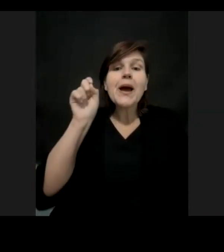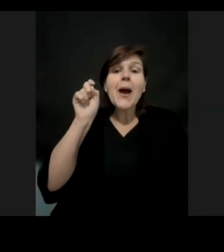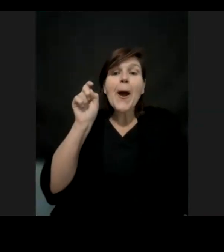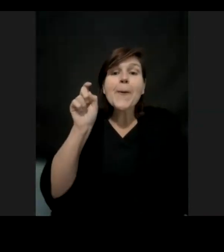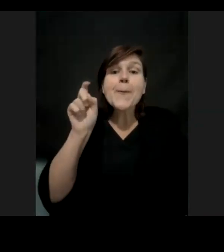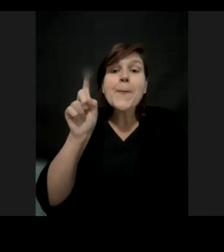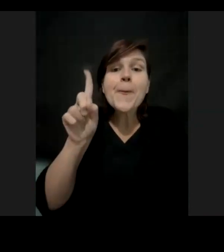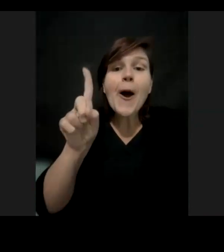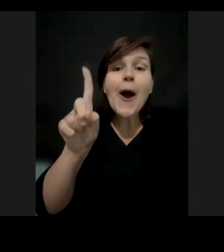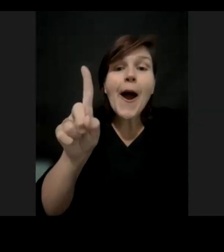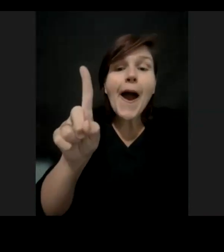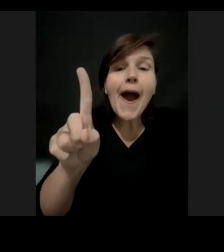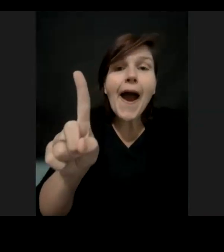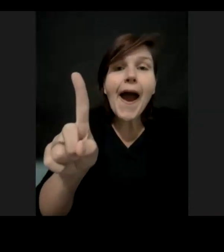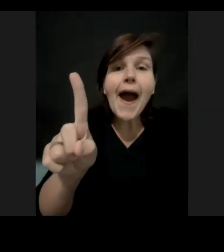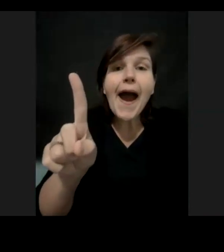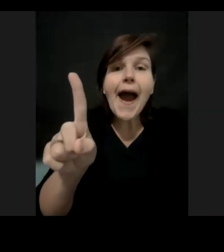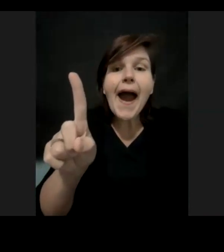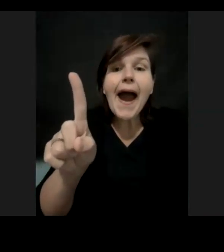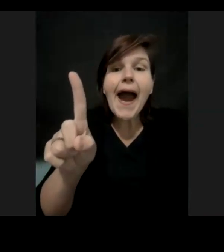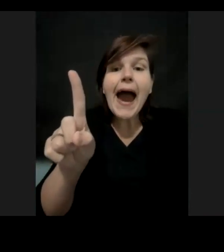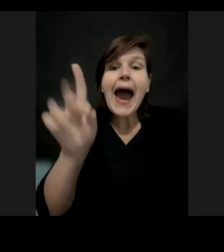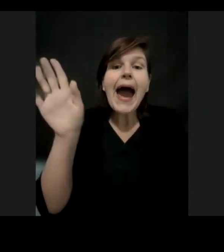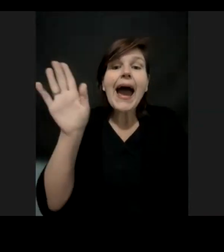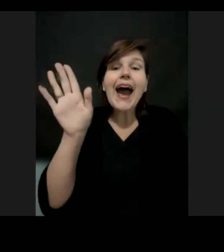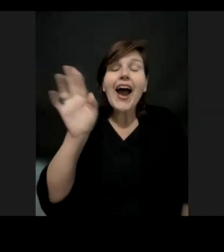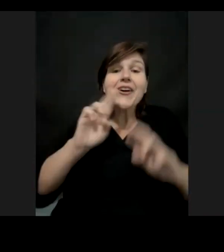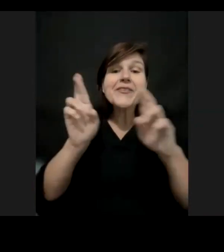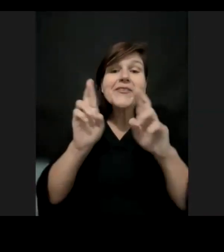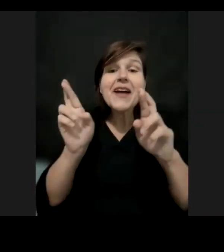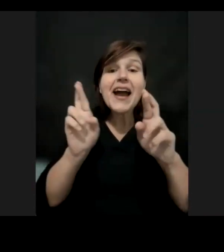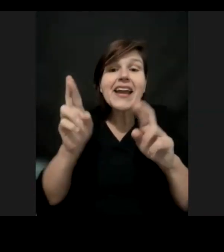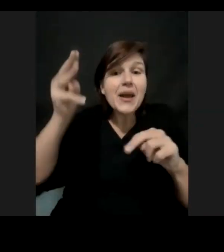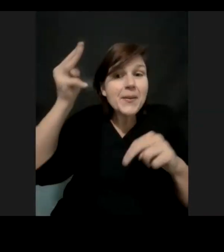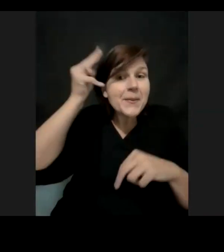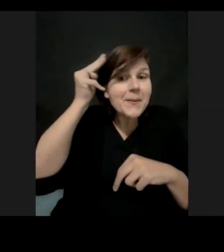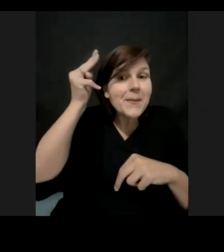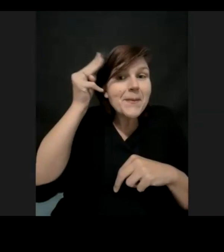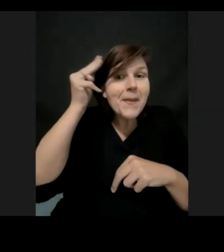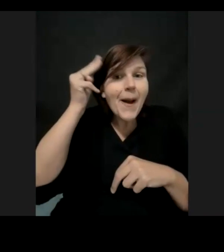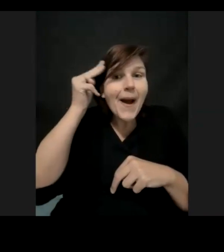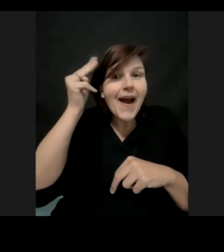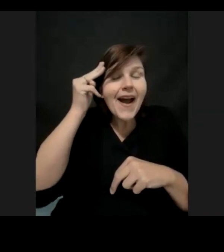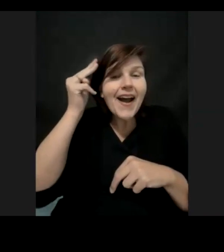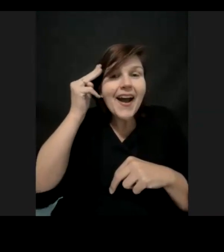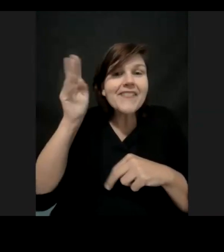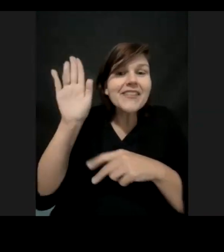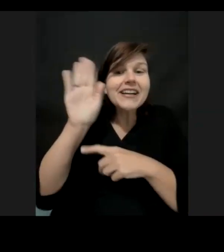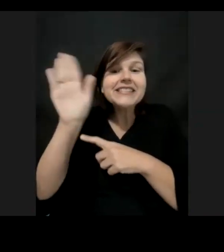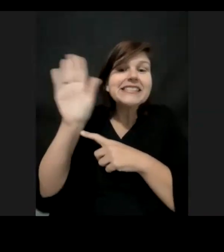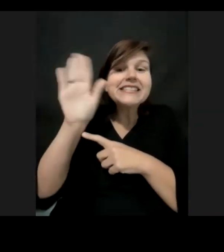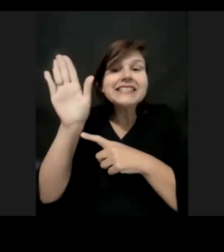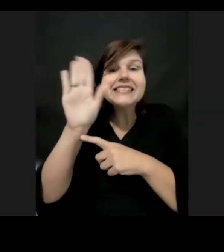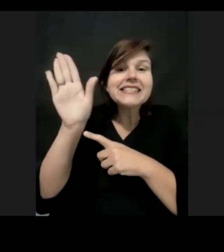You ready? Are you steady? Here comes Marvin. Here I come. I'm wanting to say hello, everybody. Are you ready?